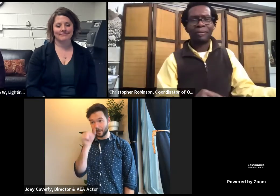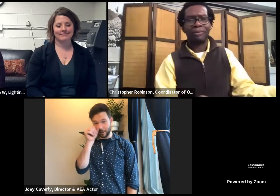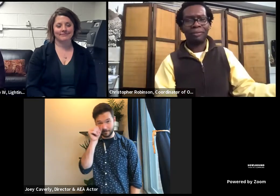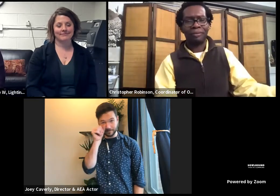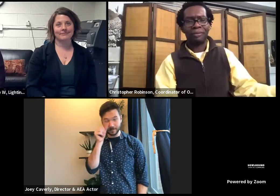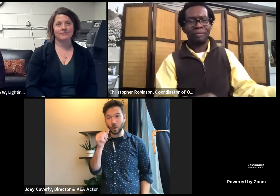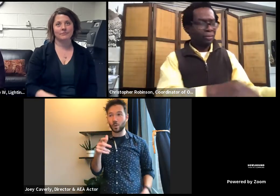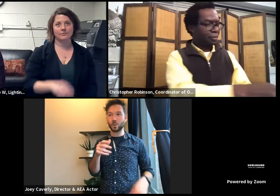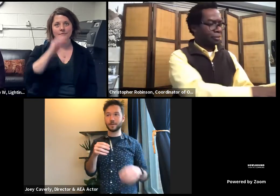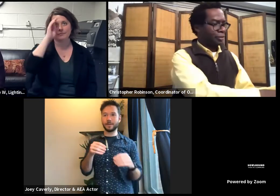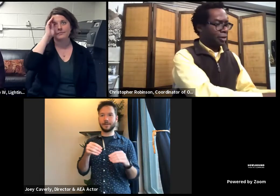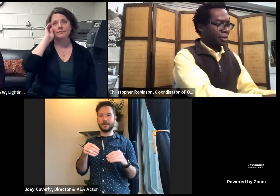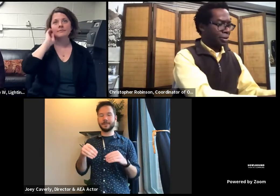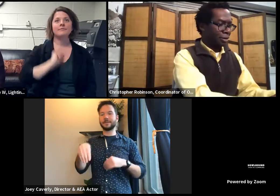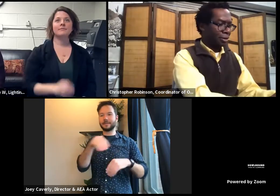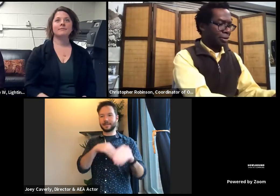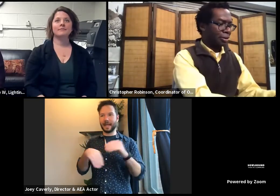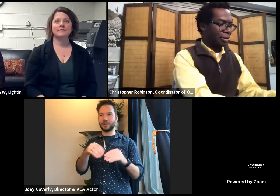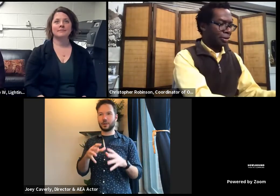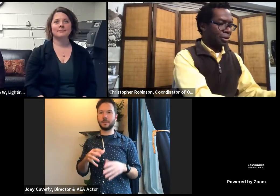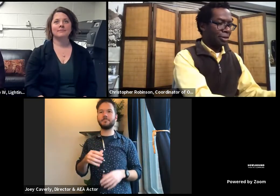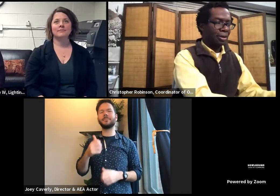So you had your own interpretation of it. So what did that look like?